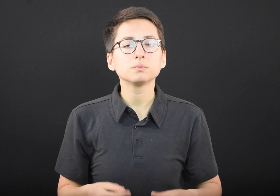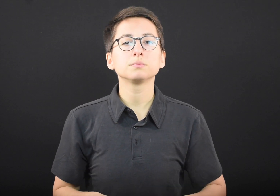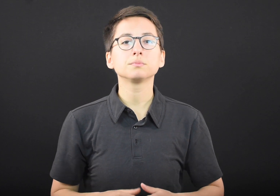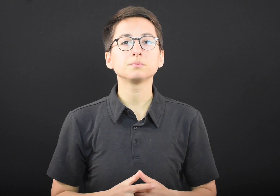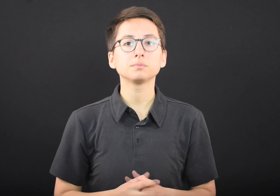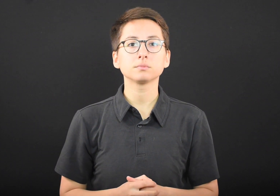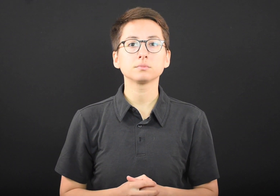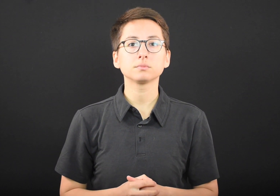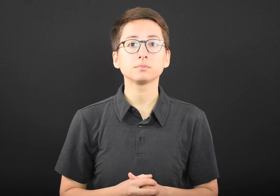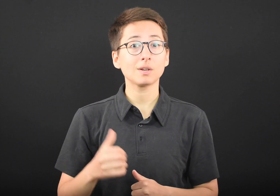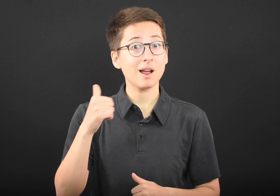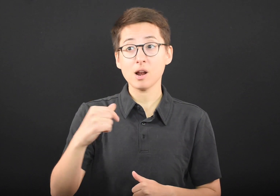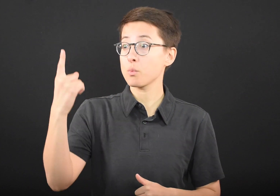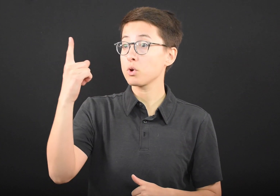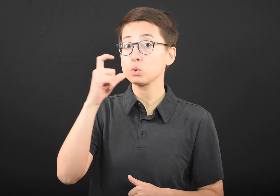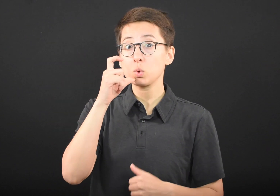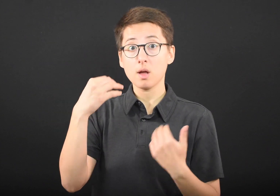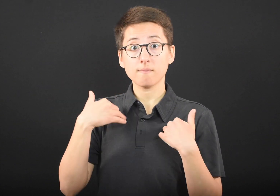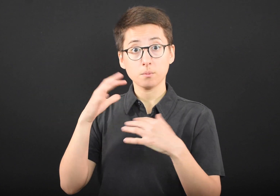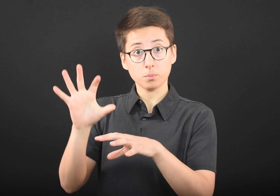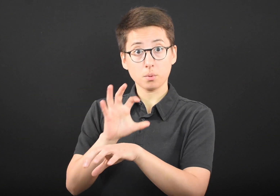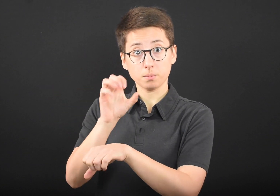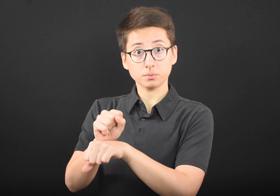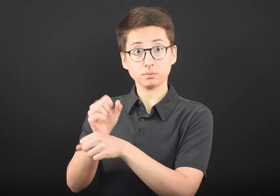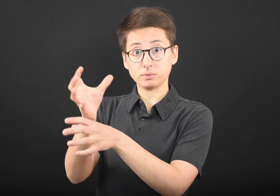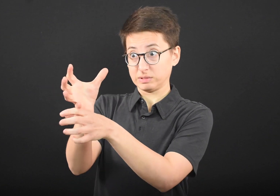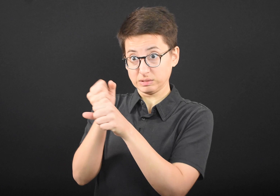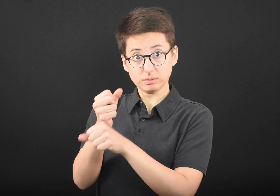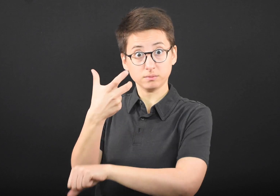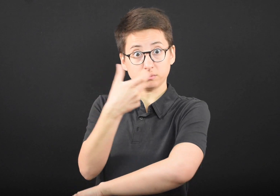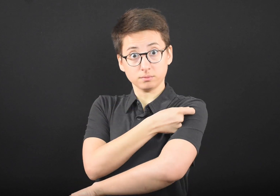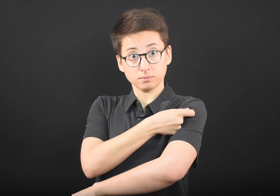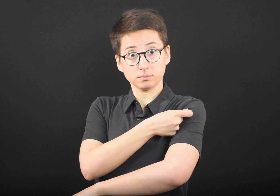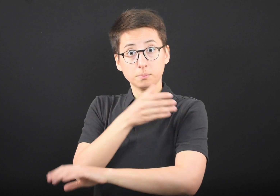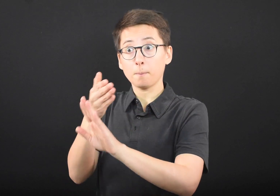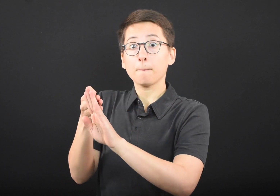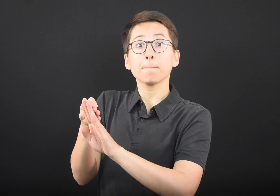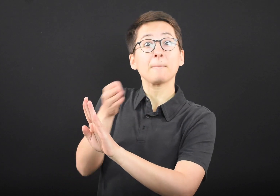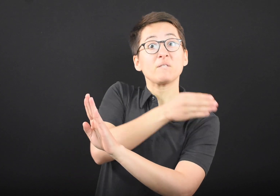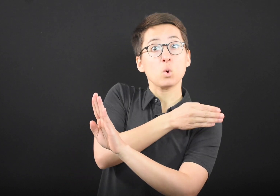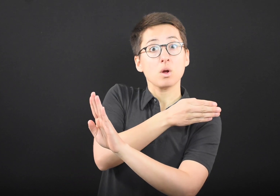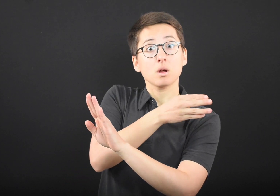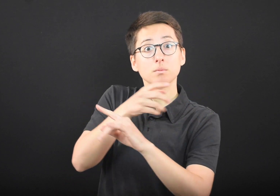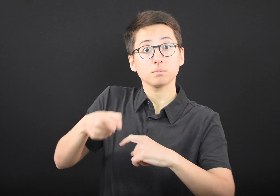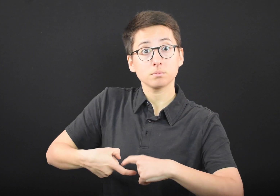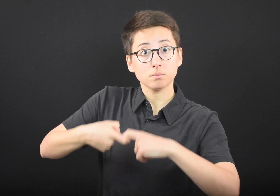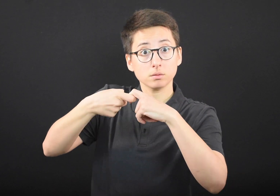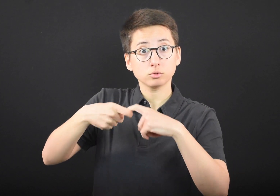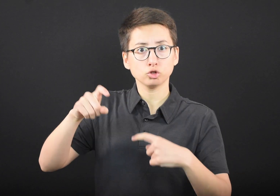● Anyone who had an appointment to receive the Johnson & Johnson vaccine before the pause